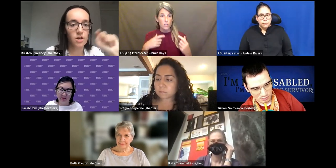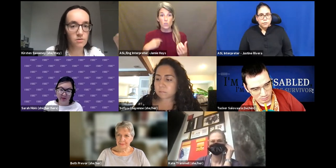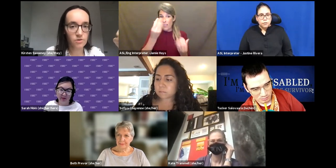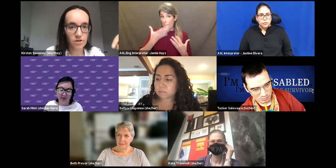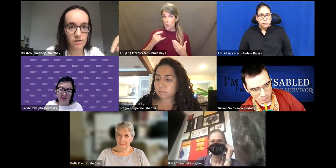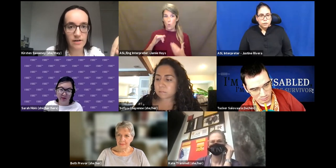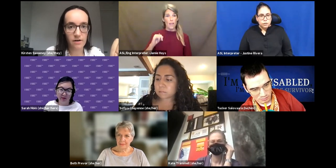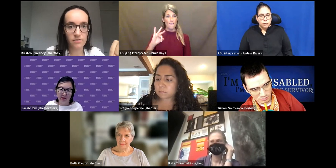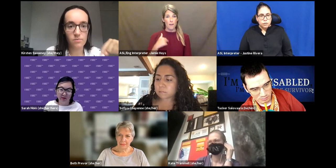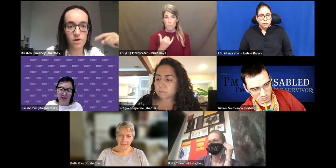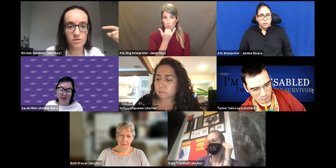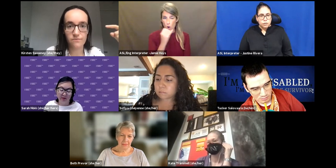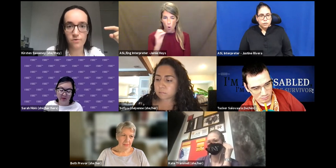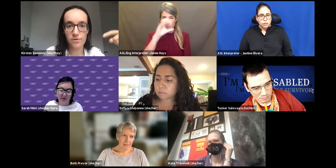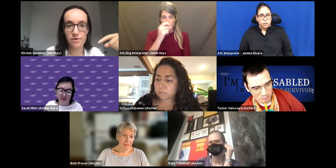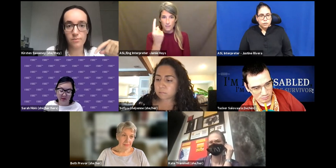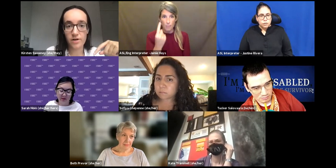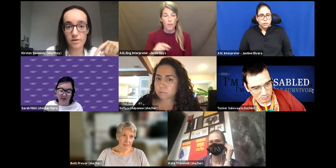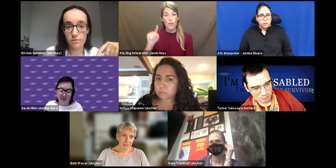Tucker was sharing how he works for Theatre Breaking Through